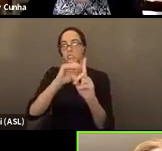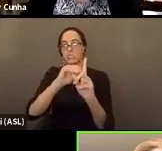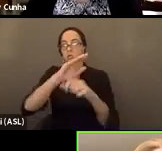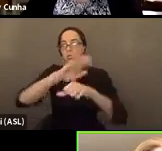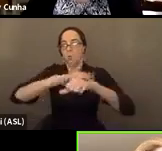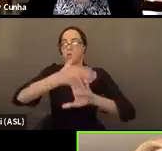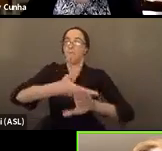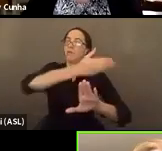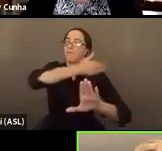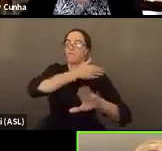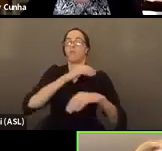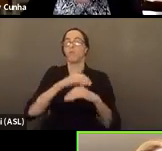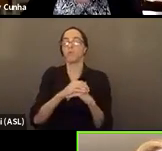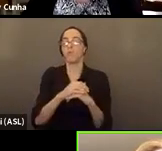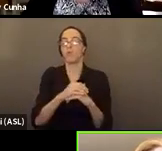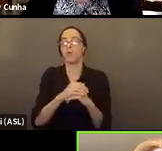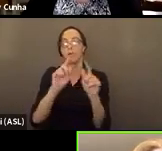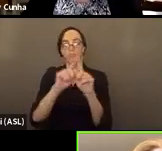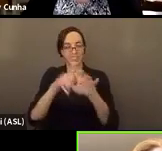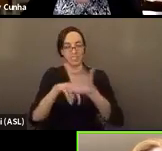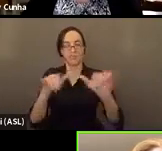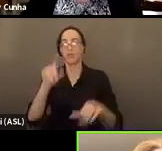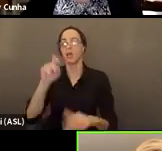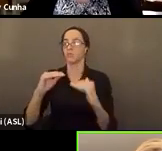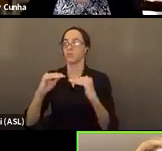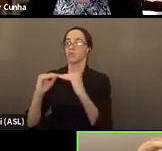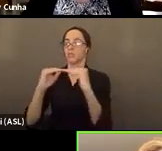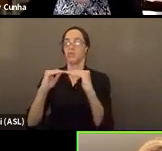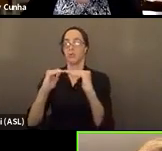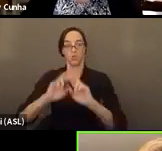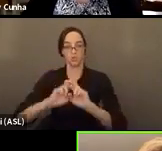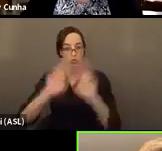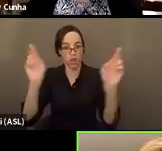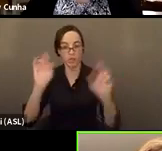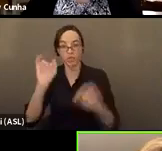have to be equally ready if you live in a flood zone which a lot of us do